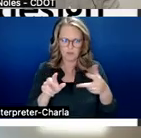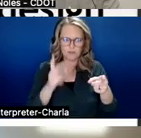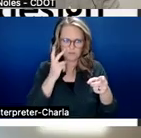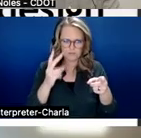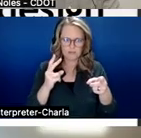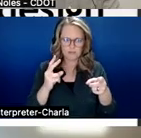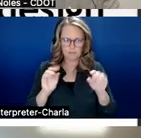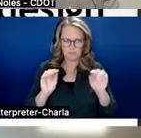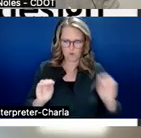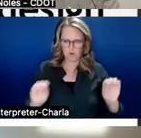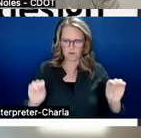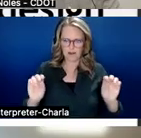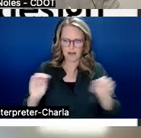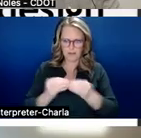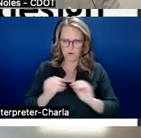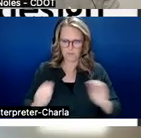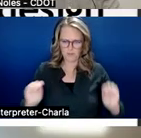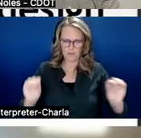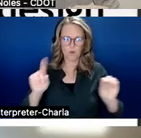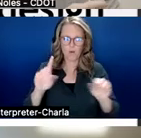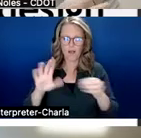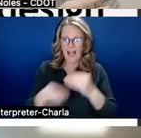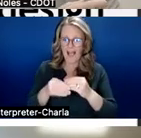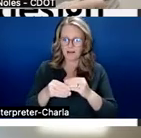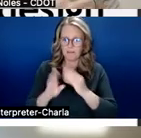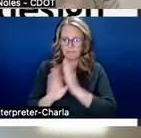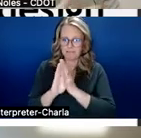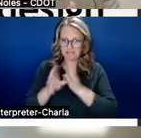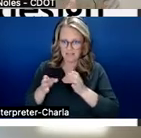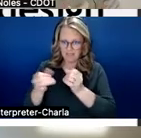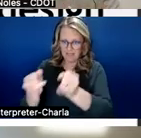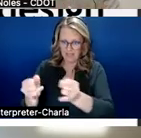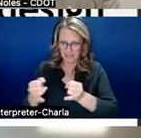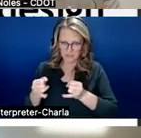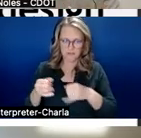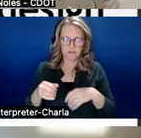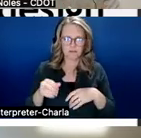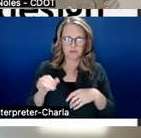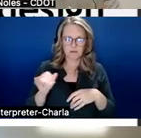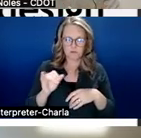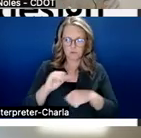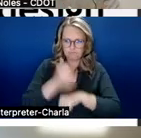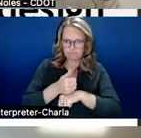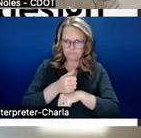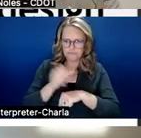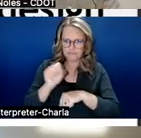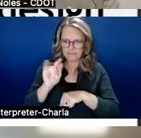and where there's transit signal priority. However, that doesn't tell the entire story of all the changes that are being made.